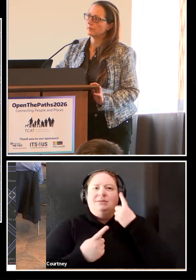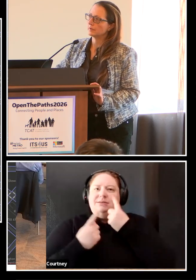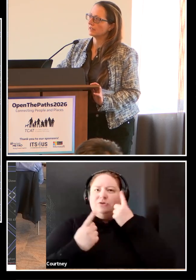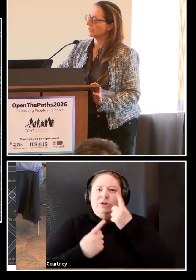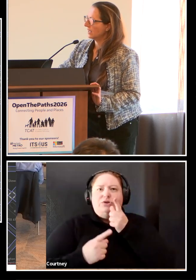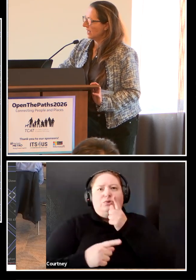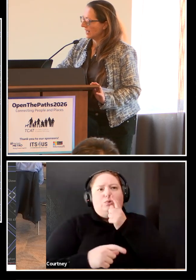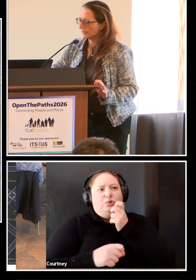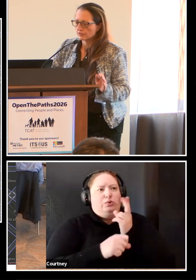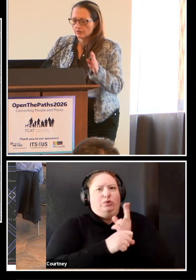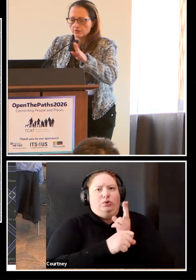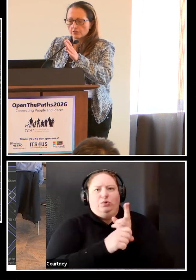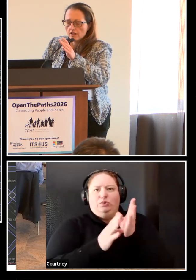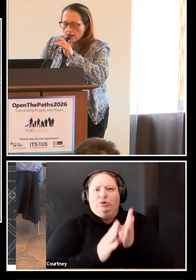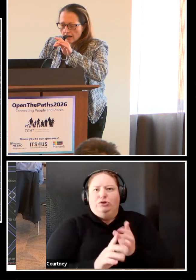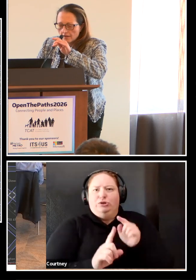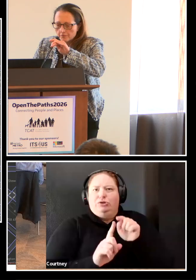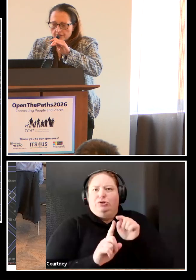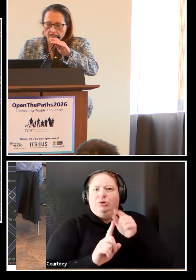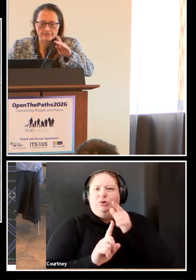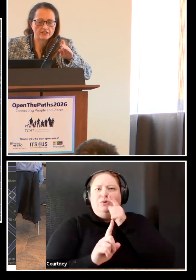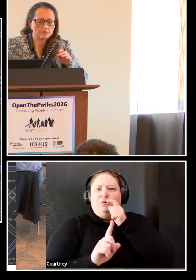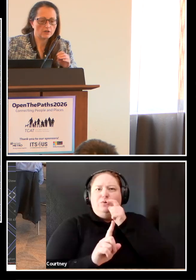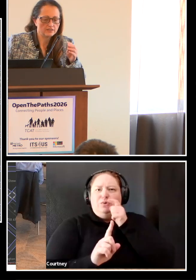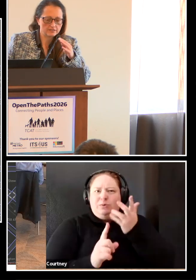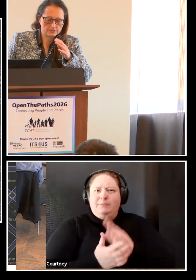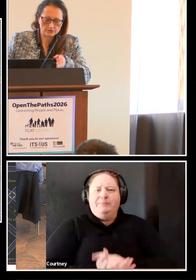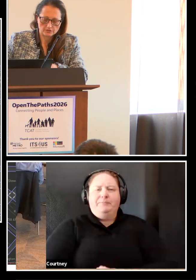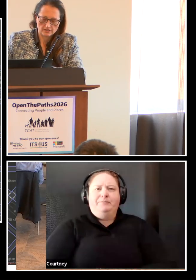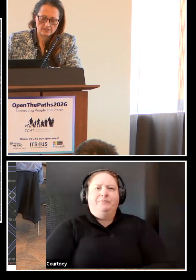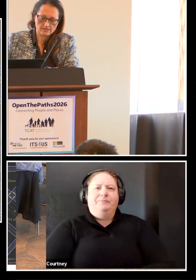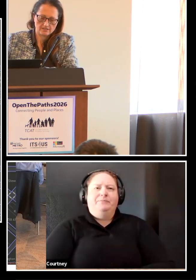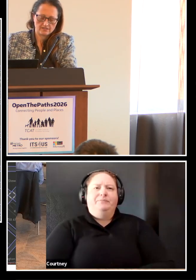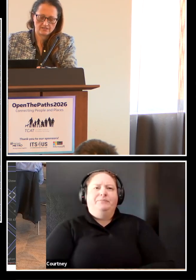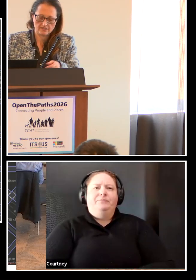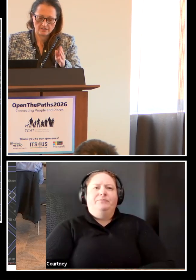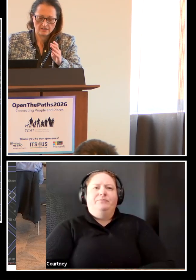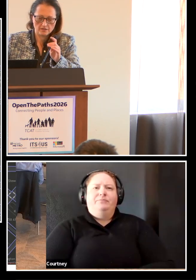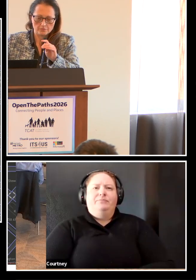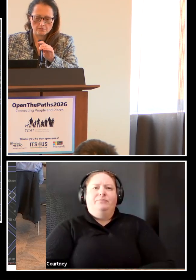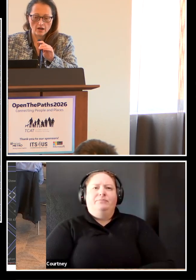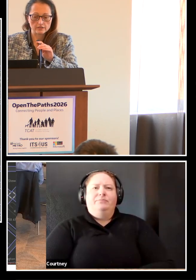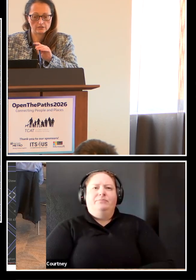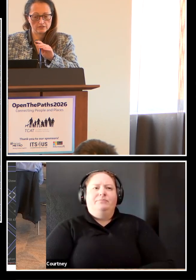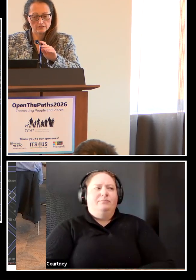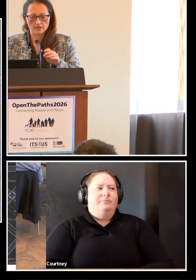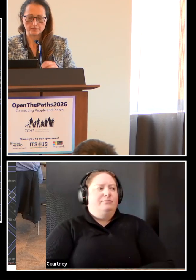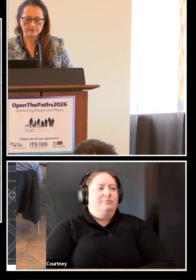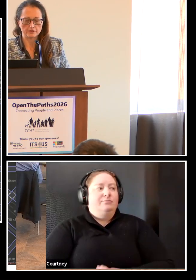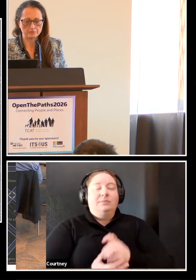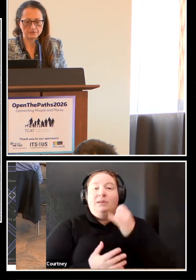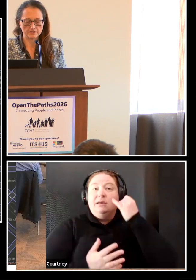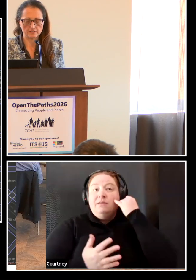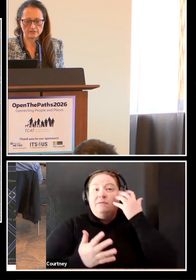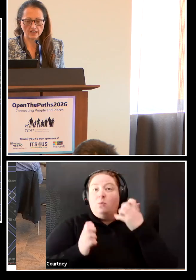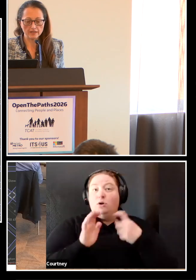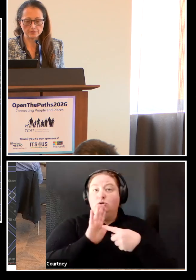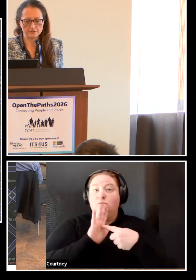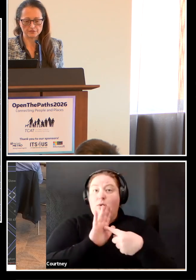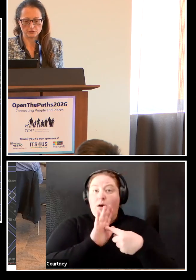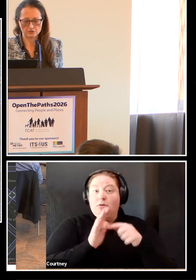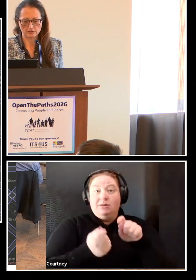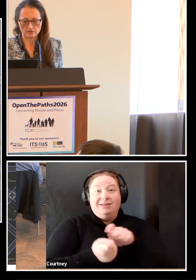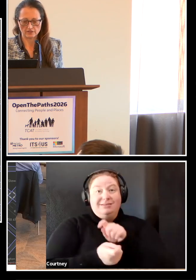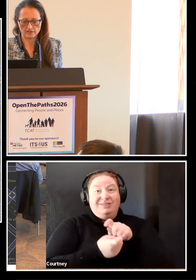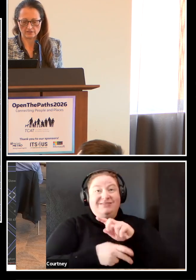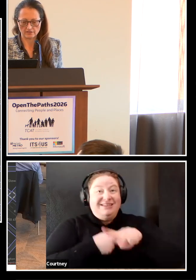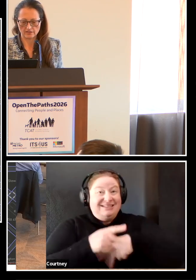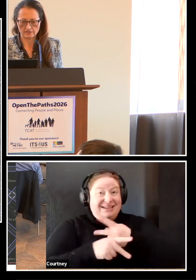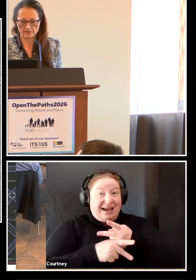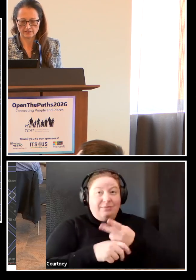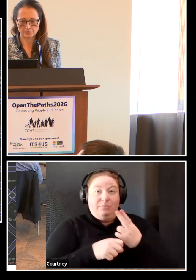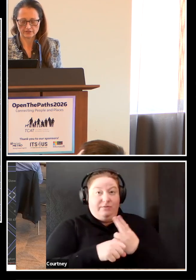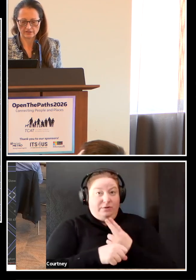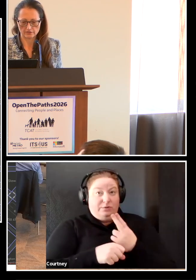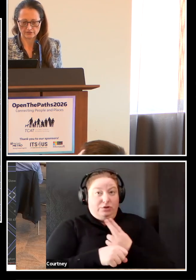might be. And so, um, if I want to model a particular type of user in in this particular